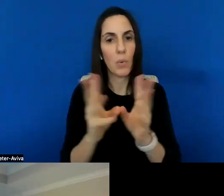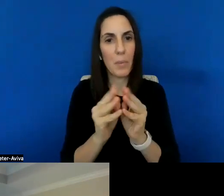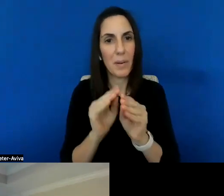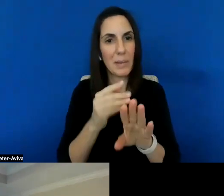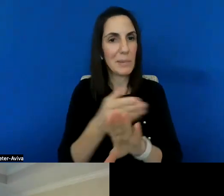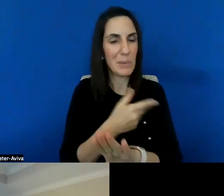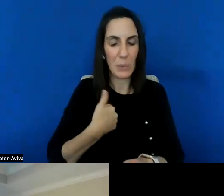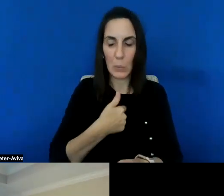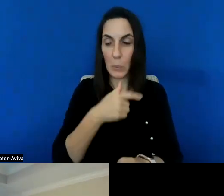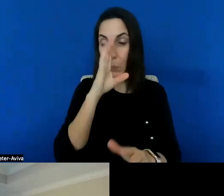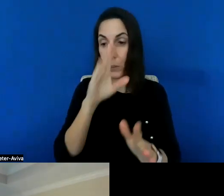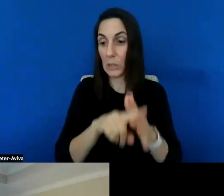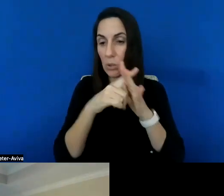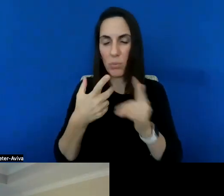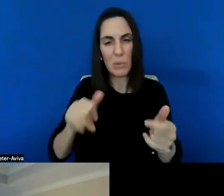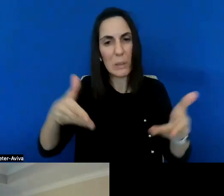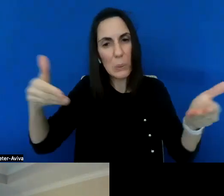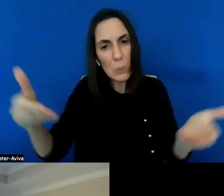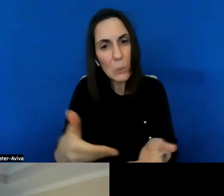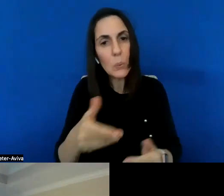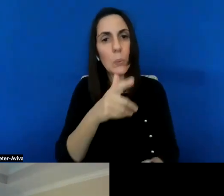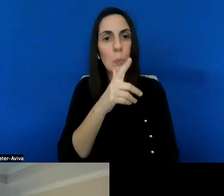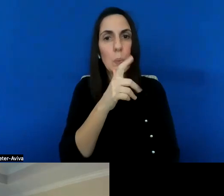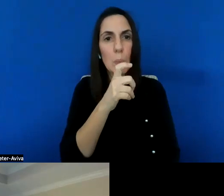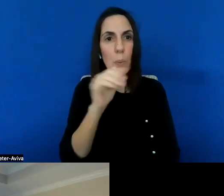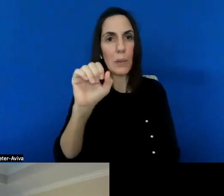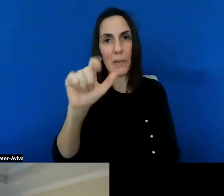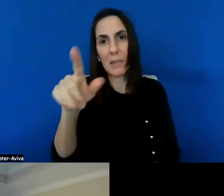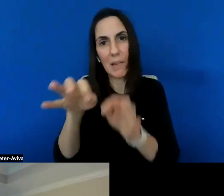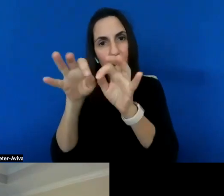11:03:20 I want to introduce our American sign language, interpretation as well.